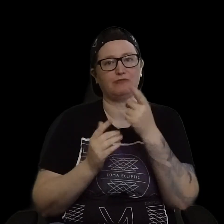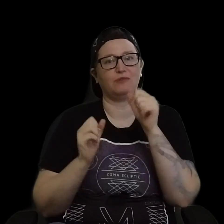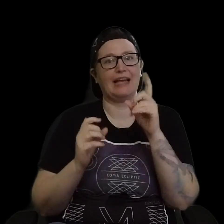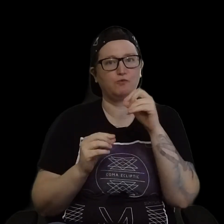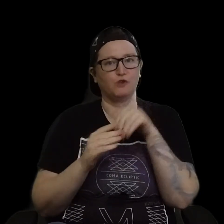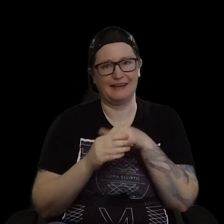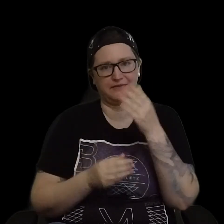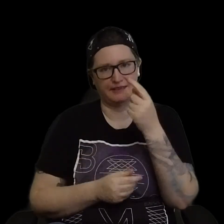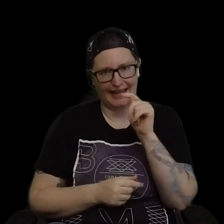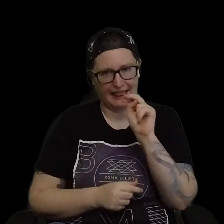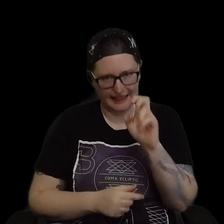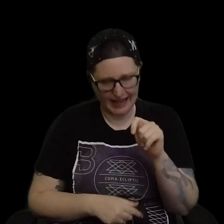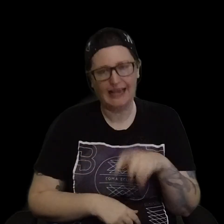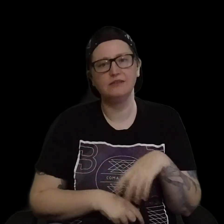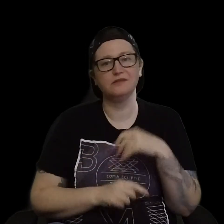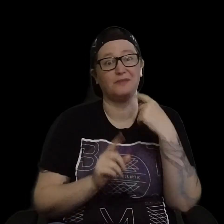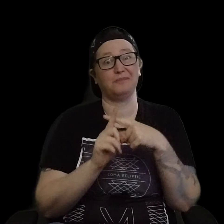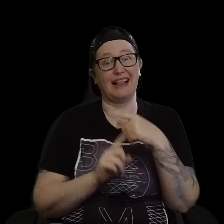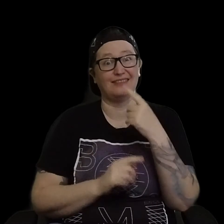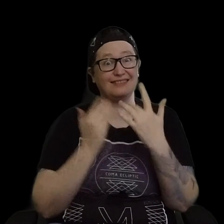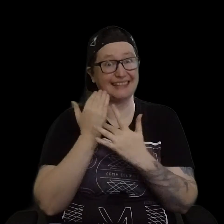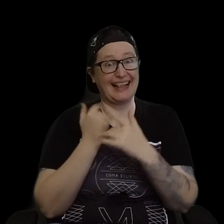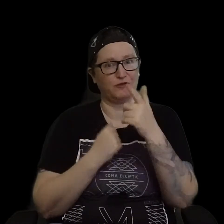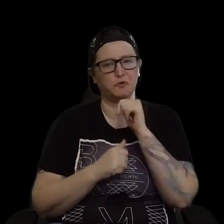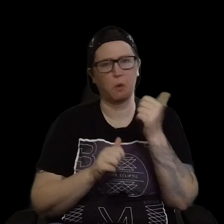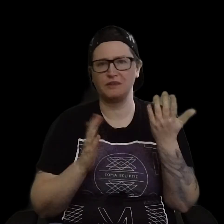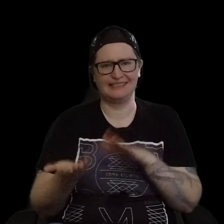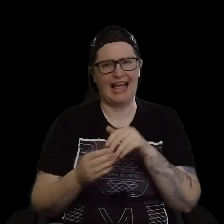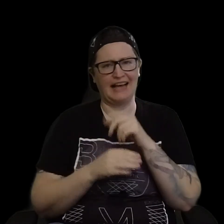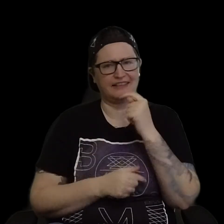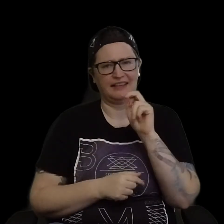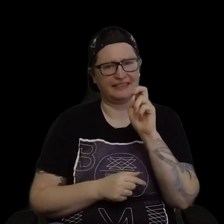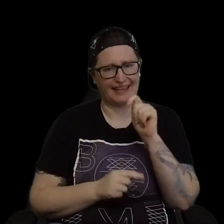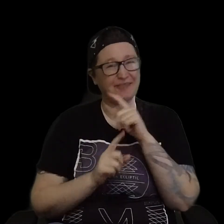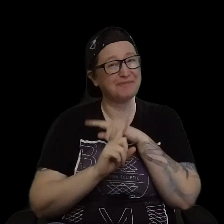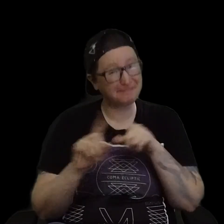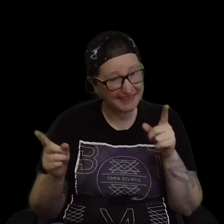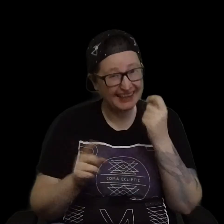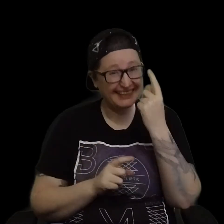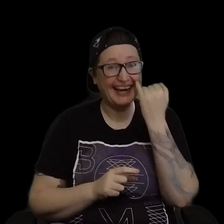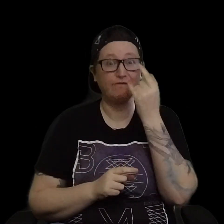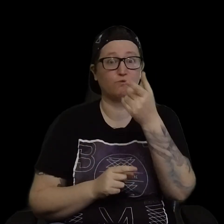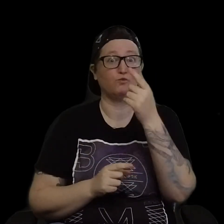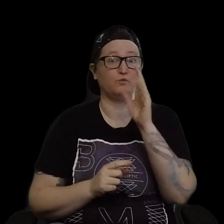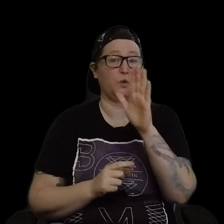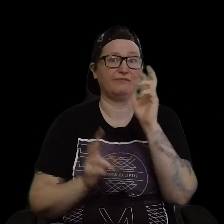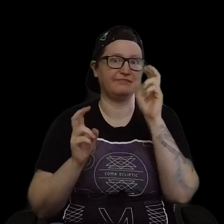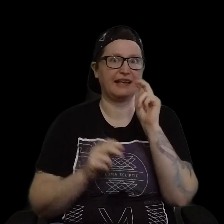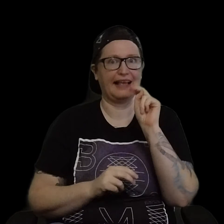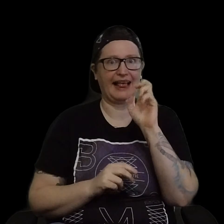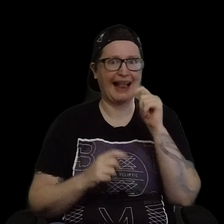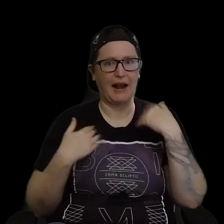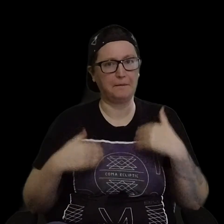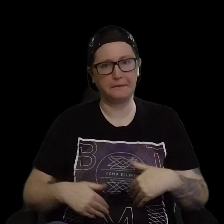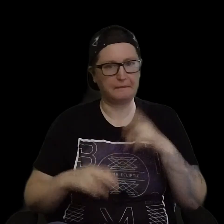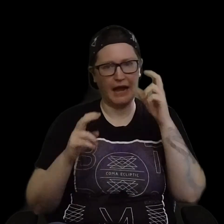can impact what you can do in the net plus also technically you don't die in the net but if your